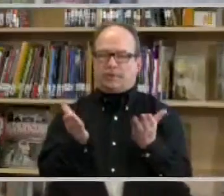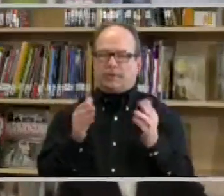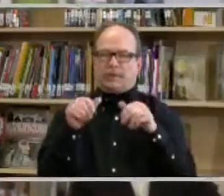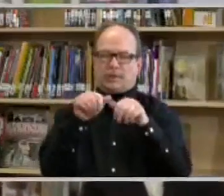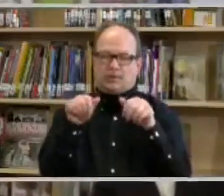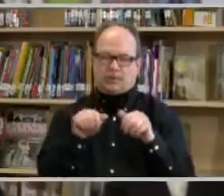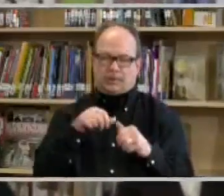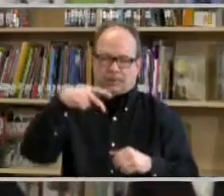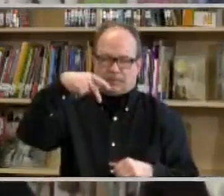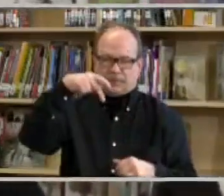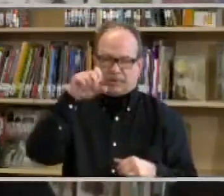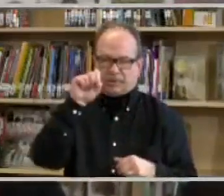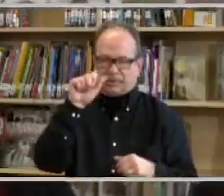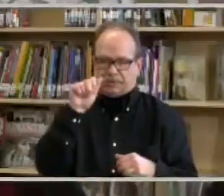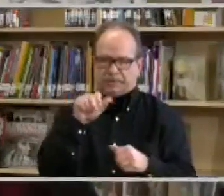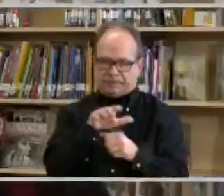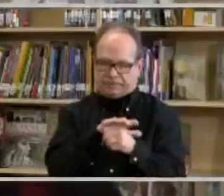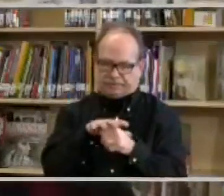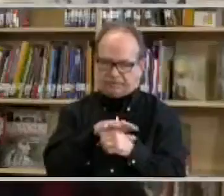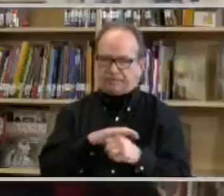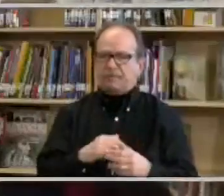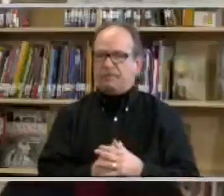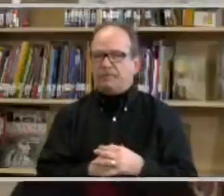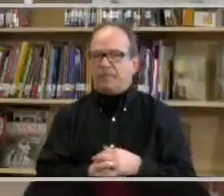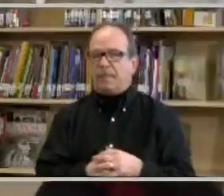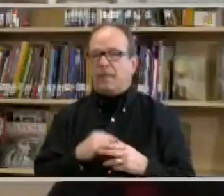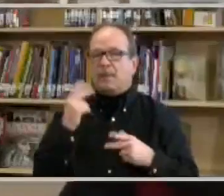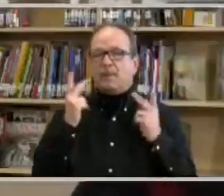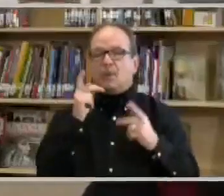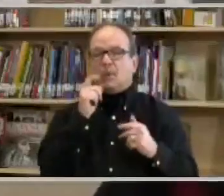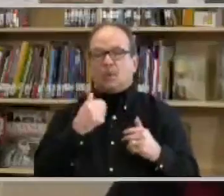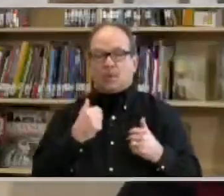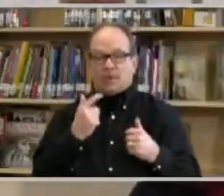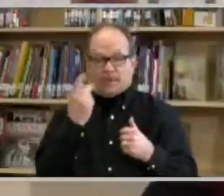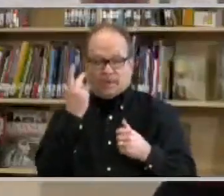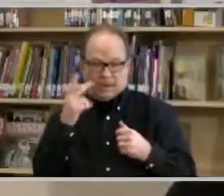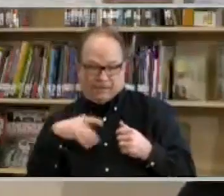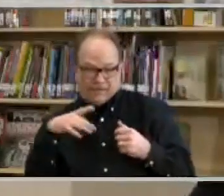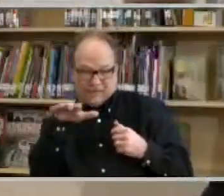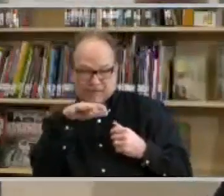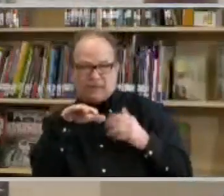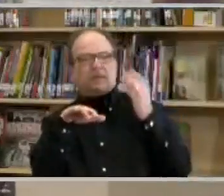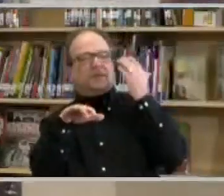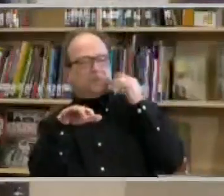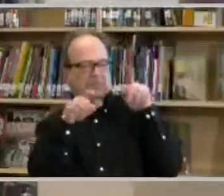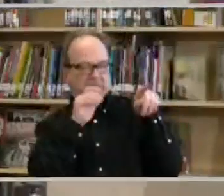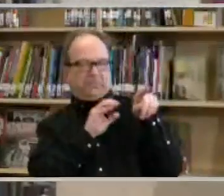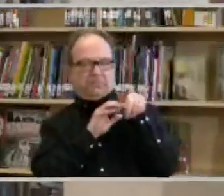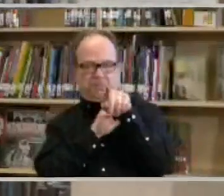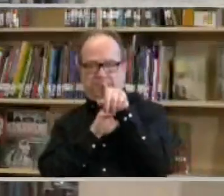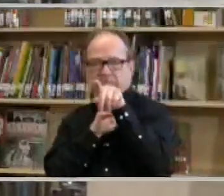AREA OFFICERS FOR A SPECIFIC AREA. THE NEIGHBORHOOD RESIDENTS GET